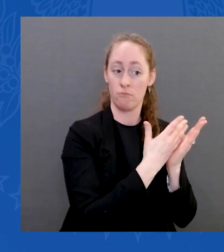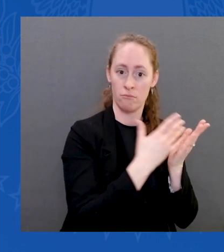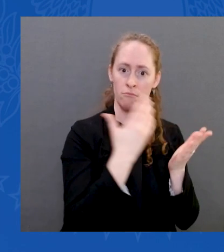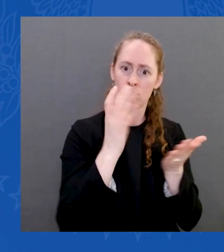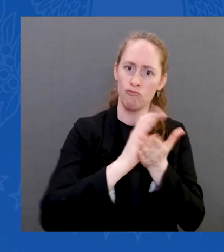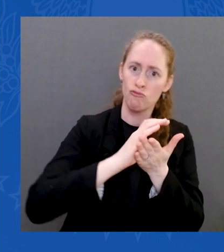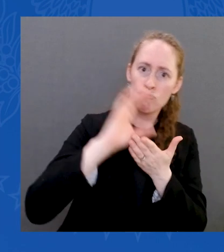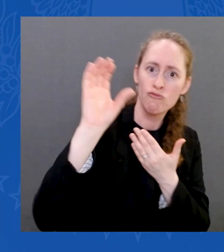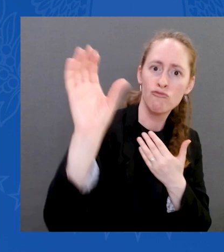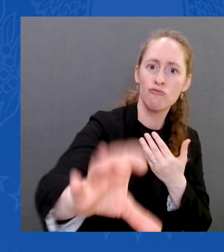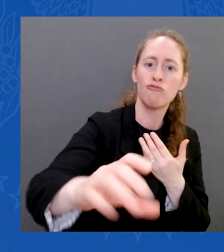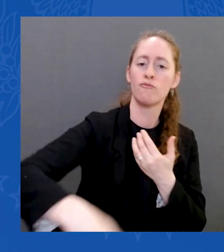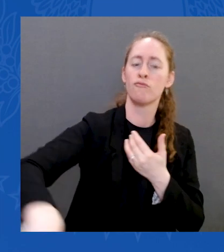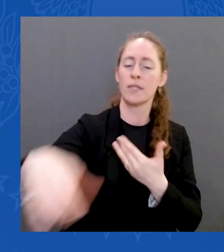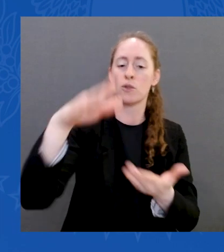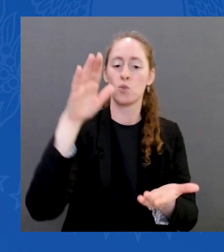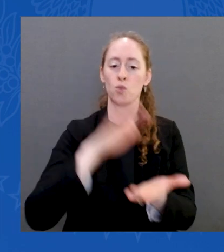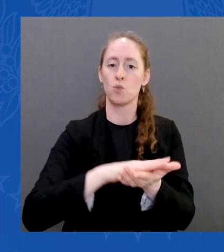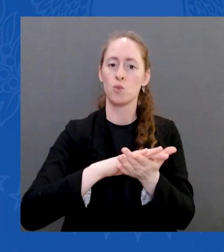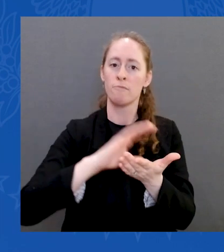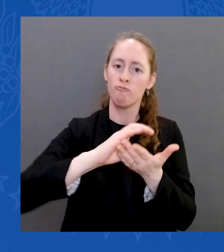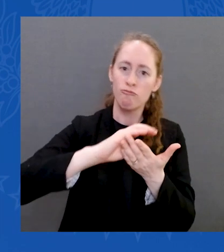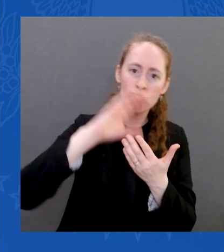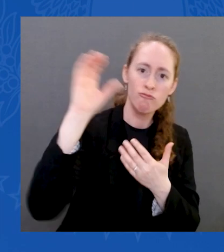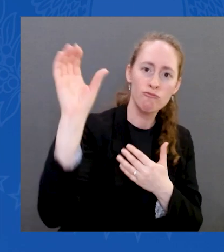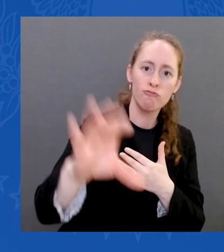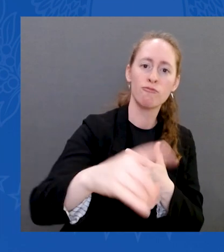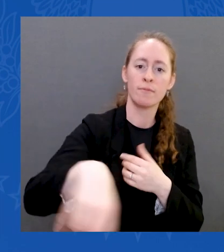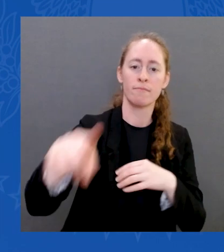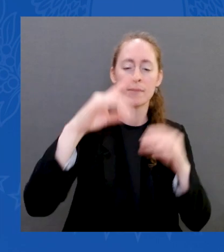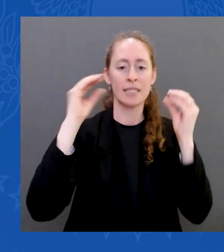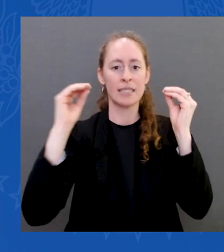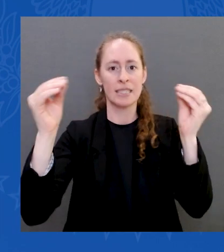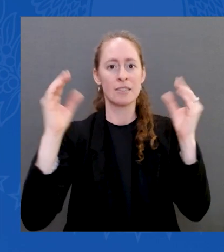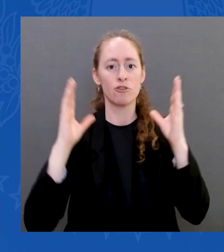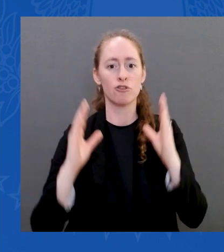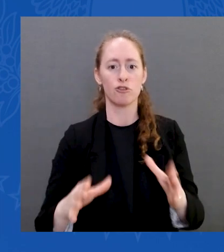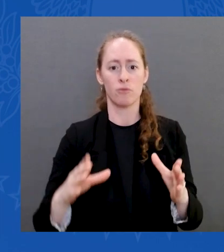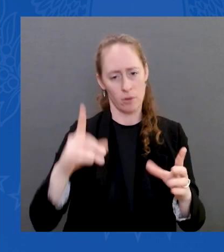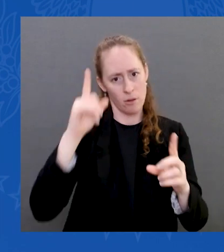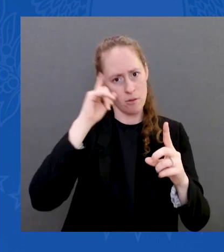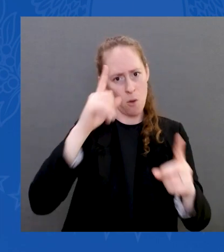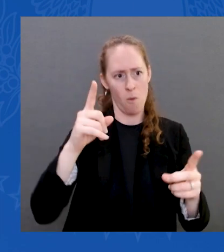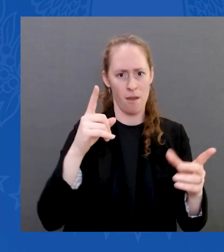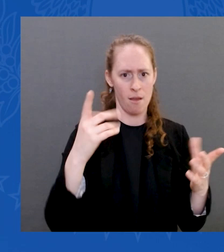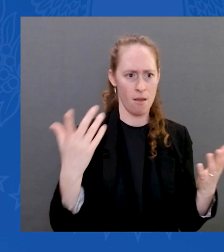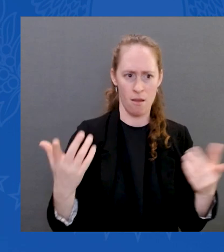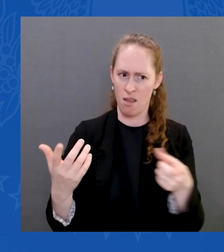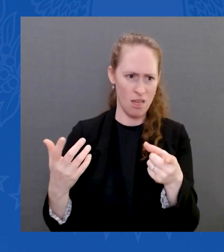The bridge -- to bridge the gap between under-resourced schools and their wealthier counterparts,